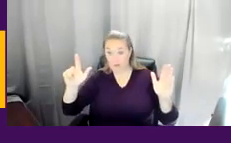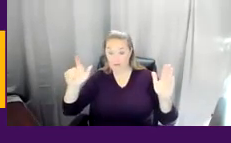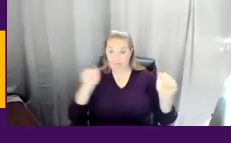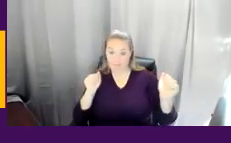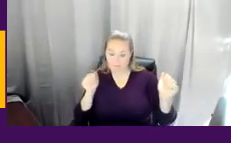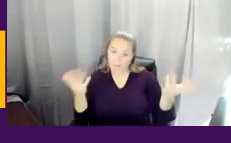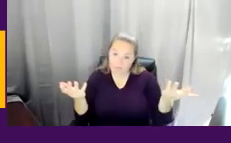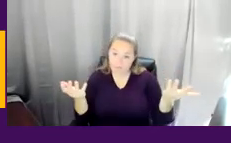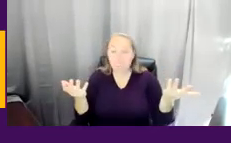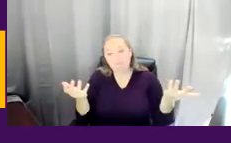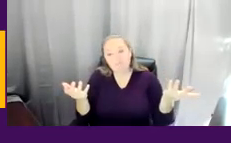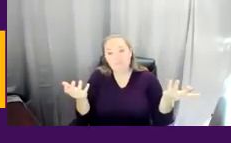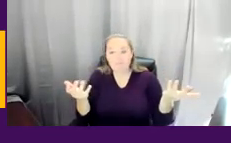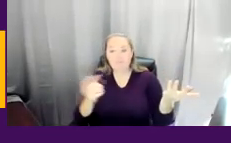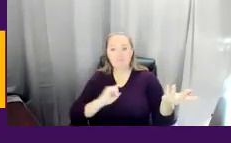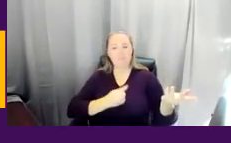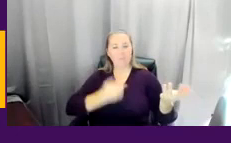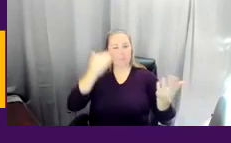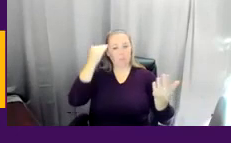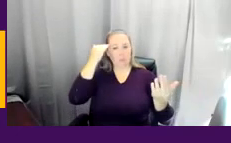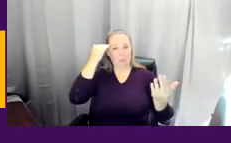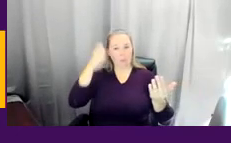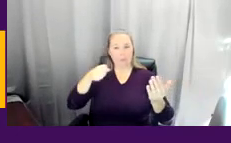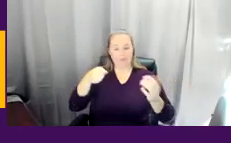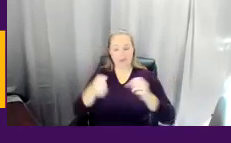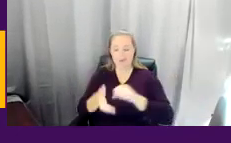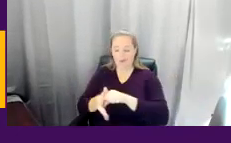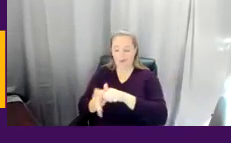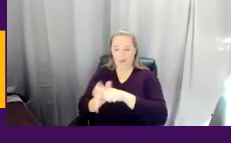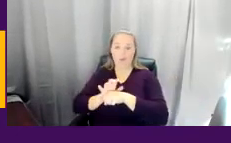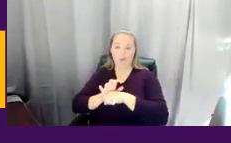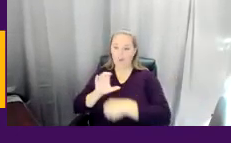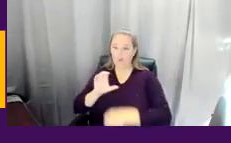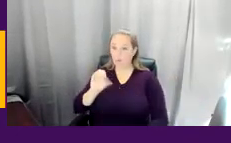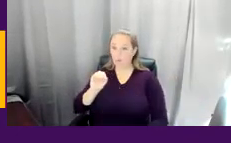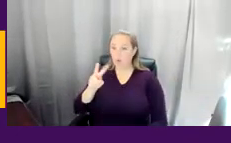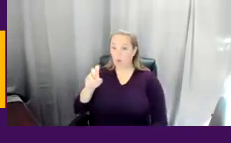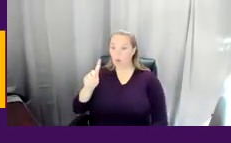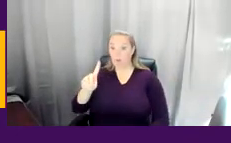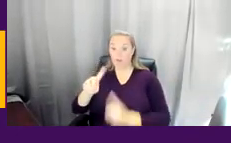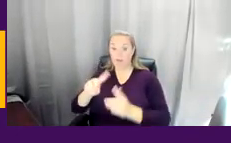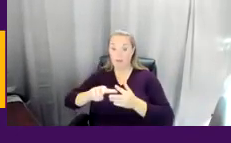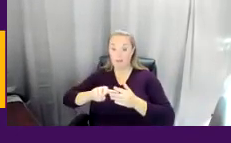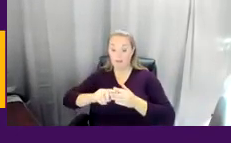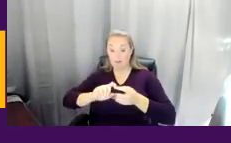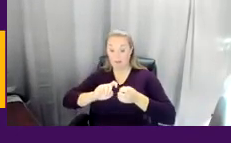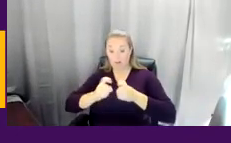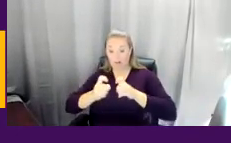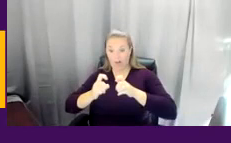RUNS FROM